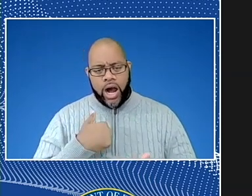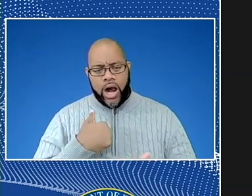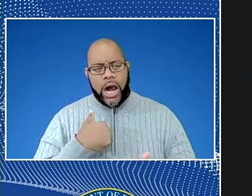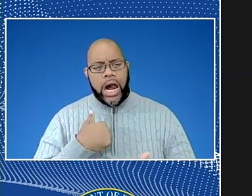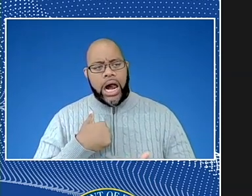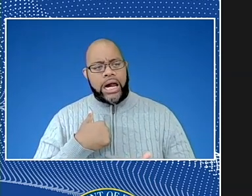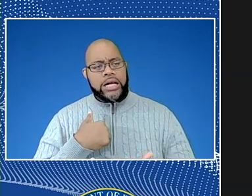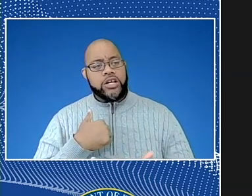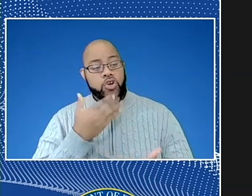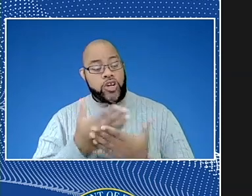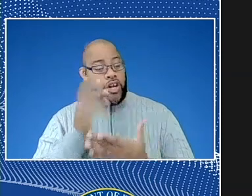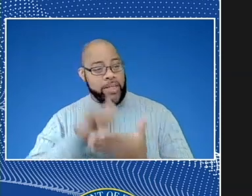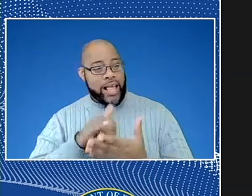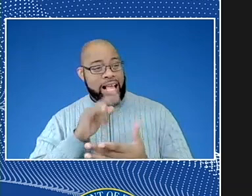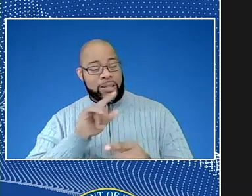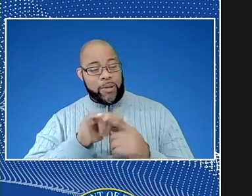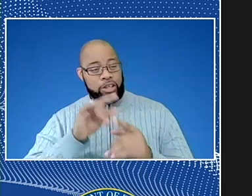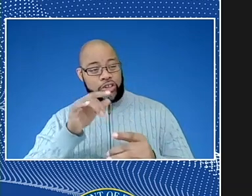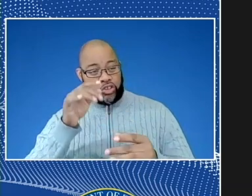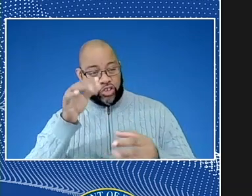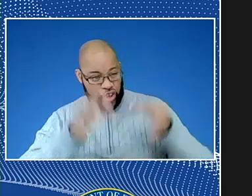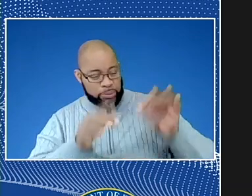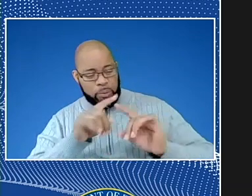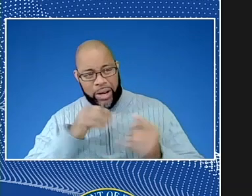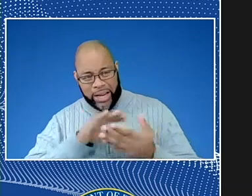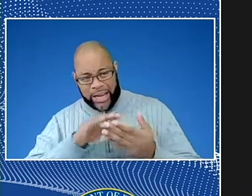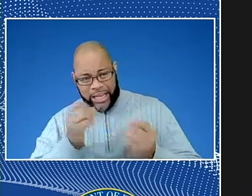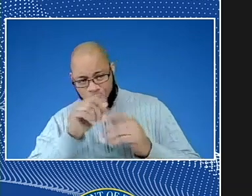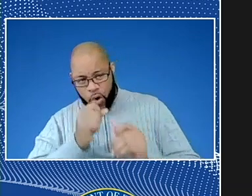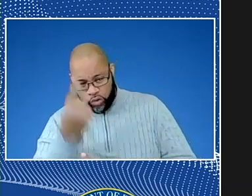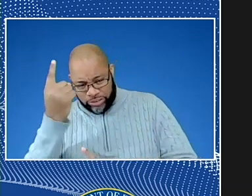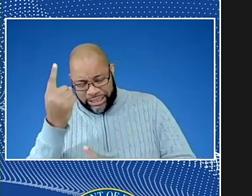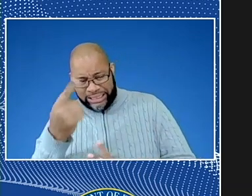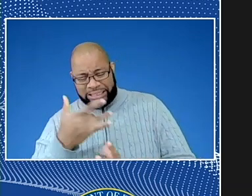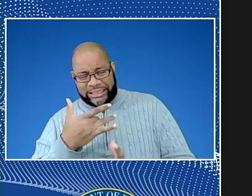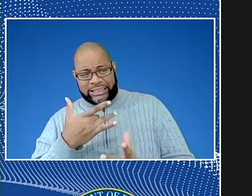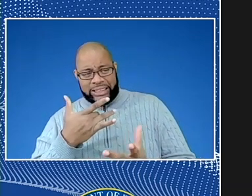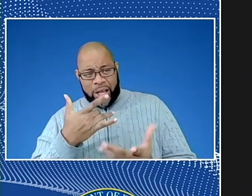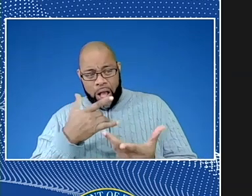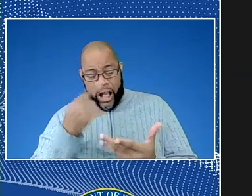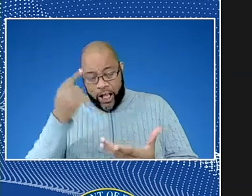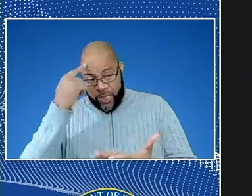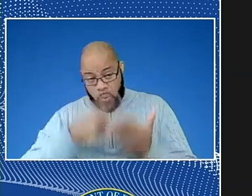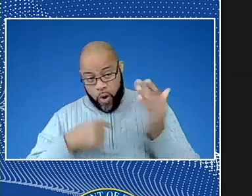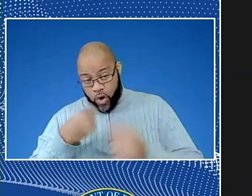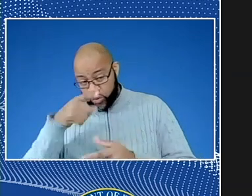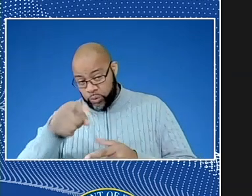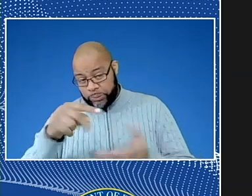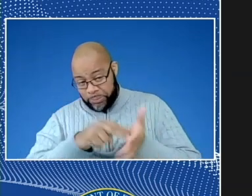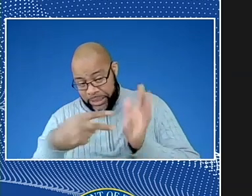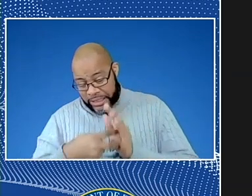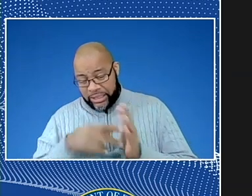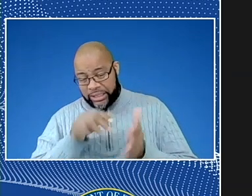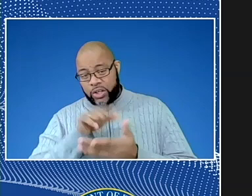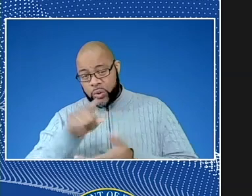about judgments, but I just want to be very clear that I'm understanding you correctly. So I think what I understood you to be saying is that you didn't feel